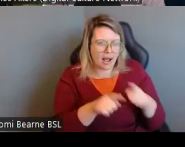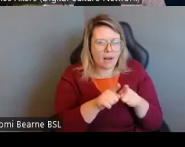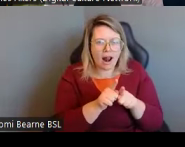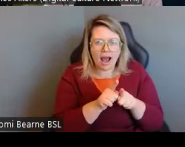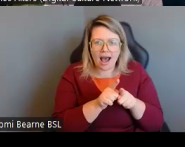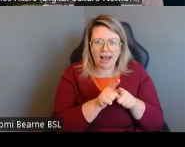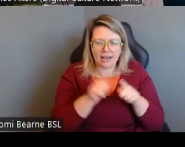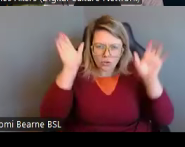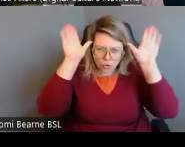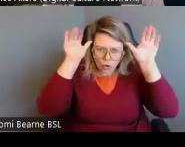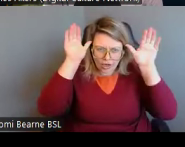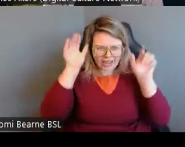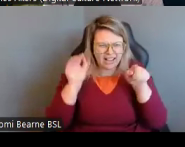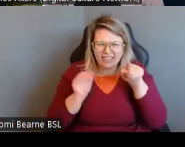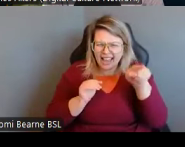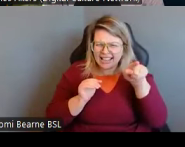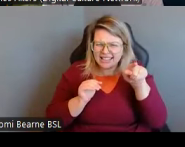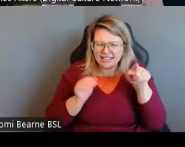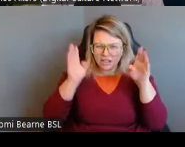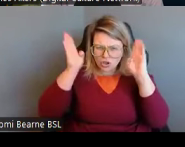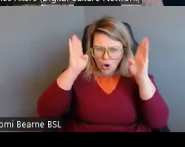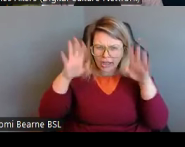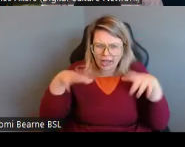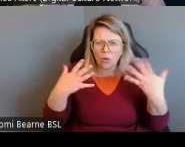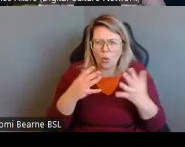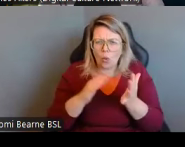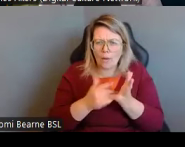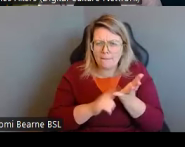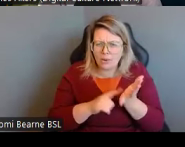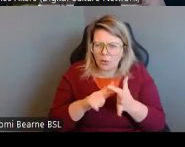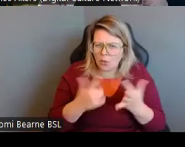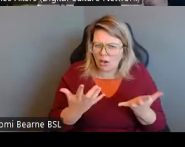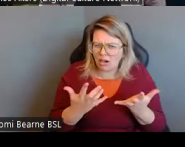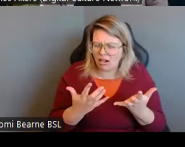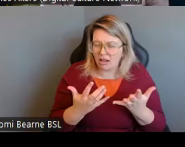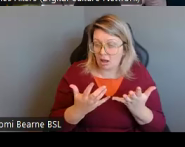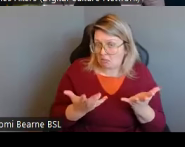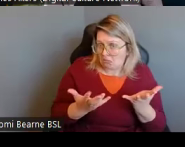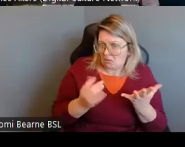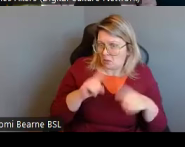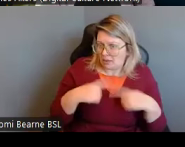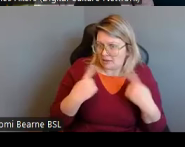Does anybody know what that is? Is it donkey or mule? I don't know. Mulenkey is [?].